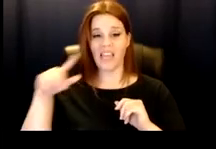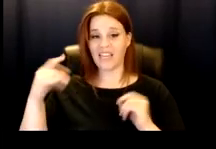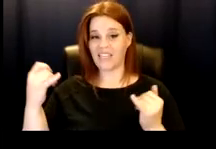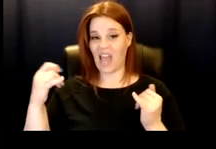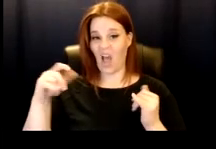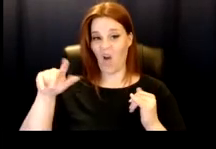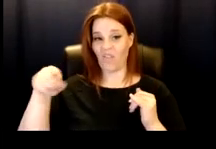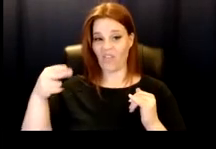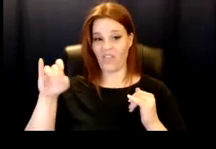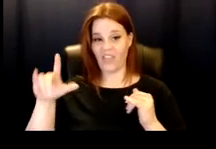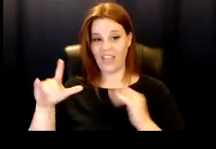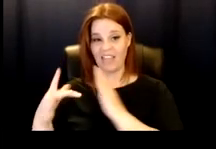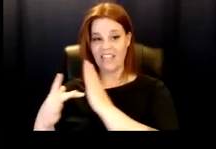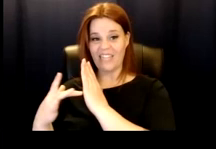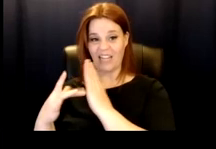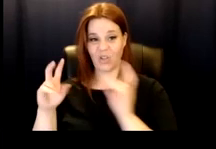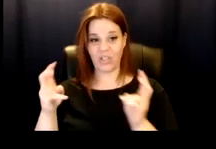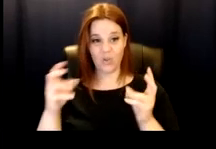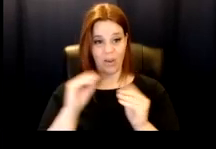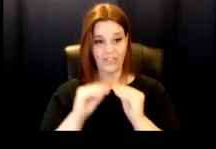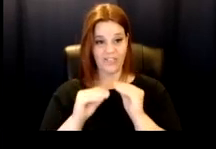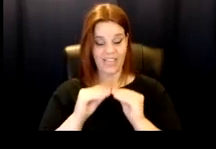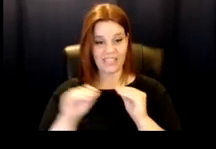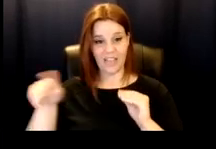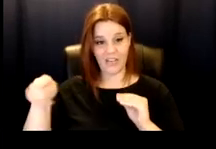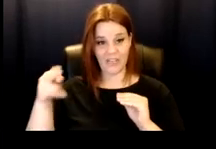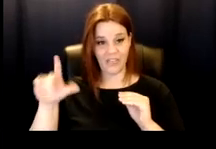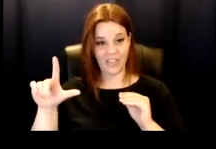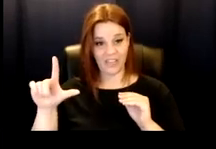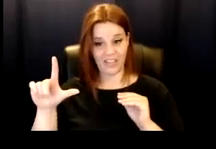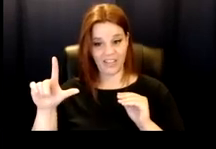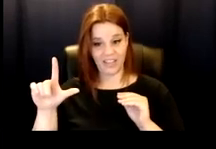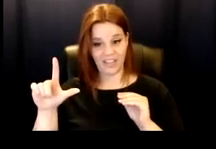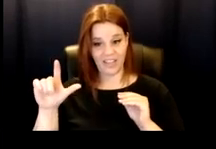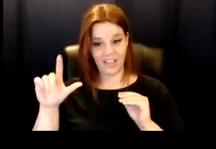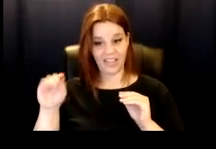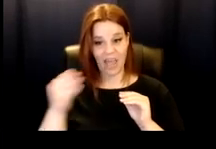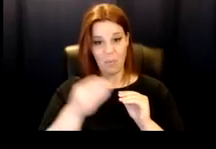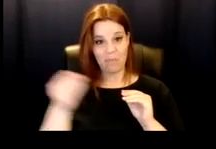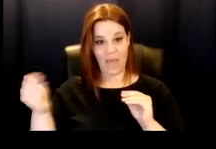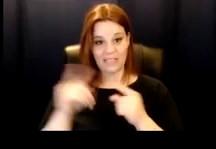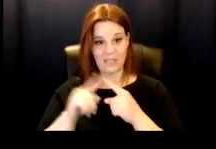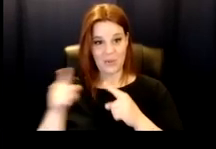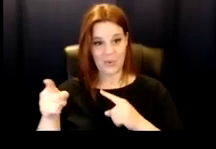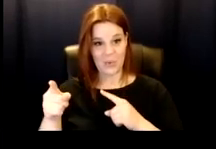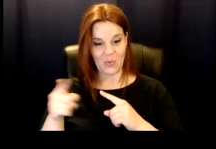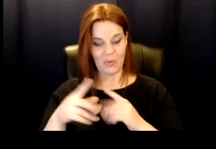with Phil Rumrill fixed. Phil, let's pass it to you for your presentation.